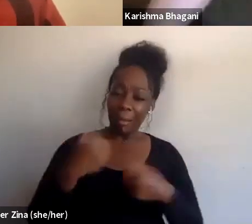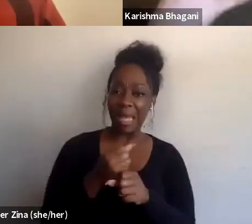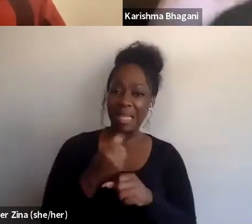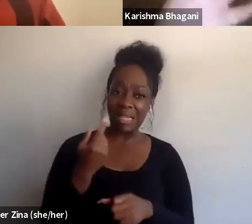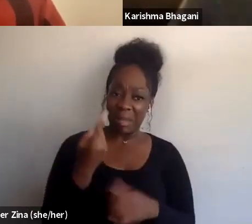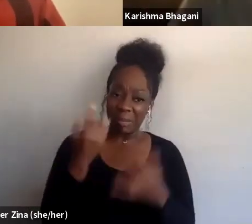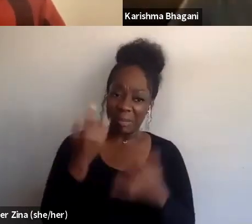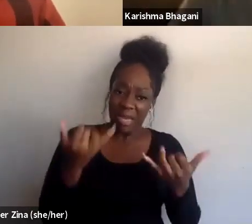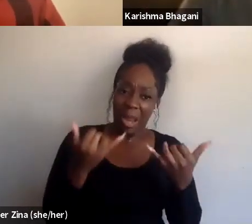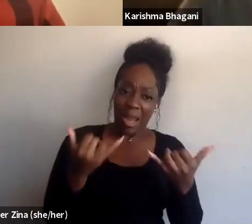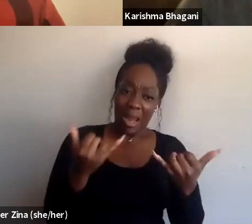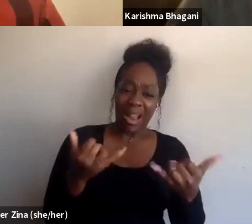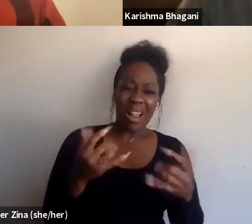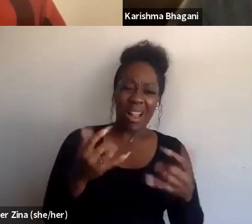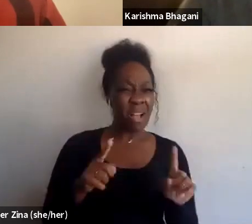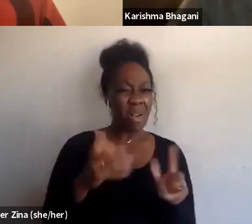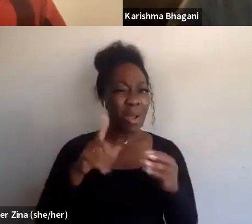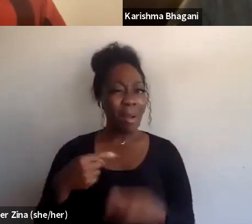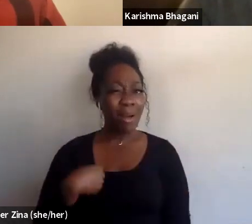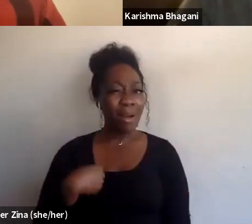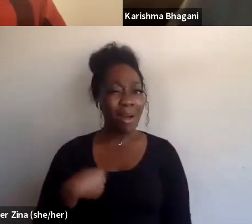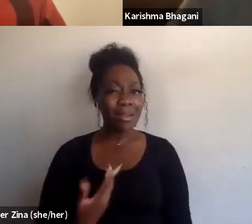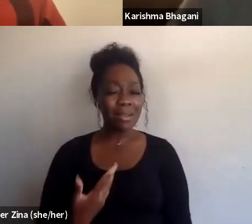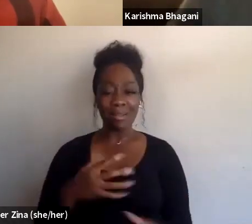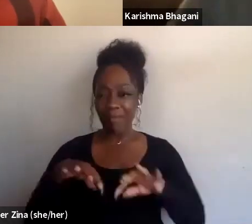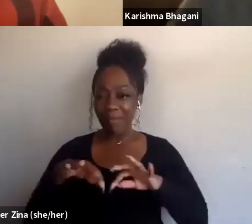What about our mental state of being, you know? Mental state, exactly.